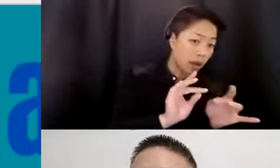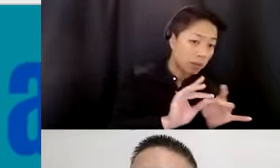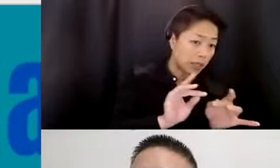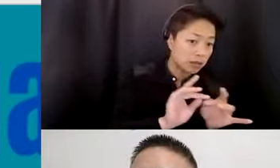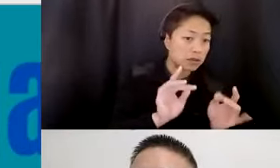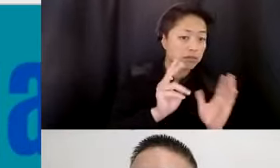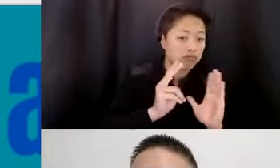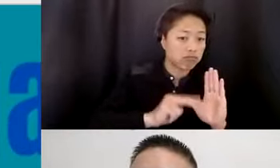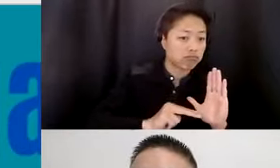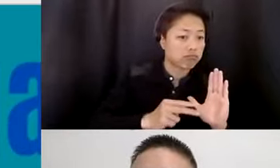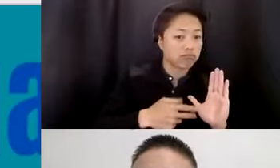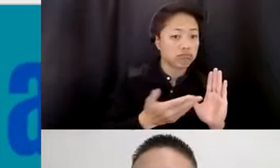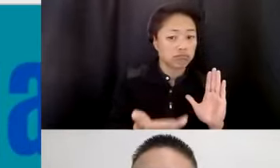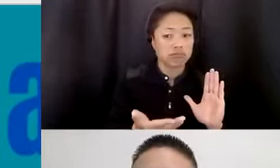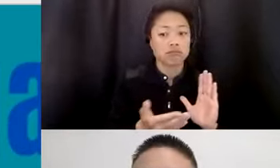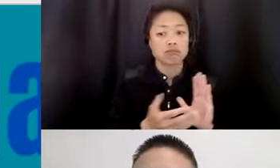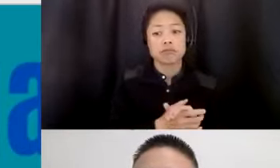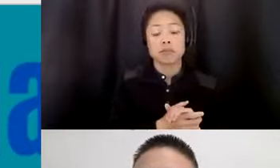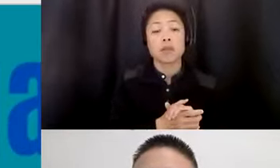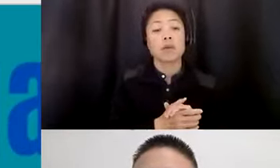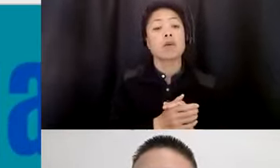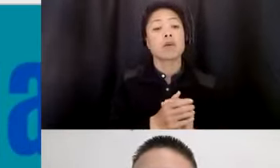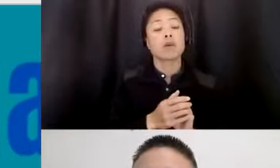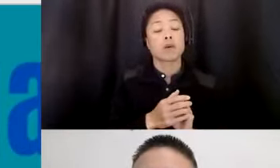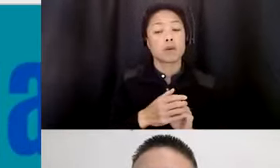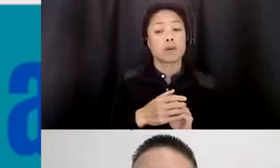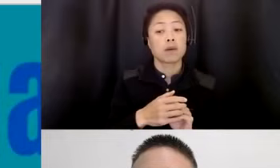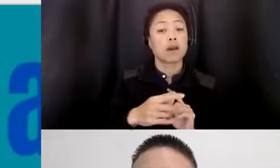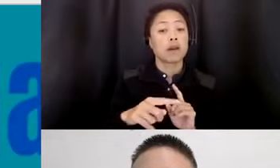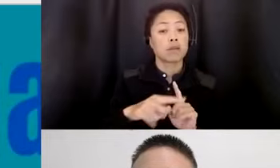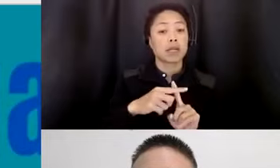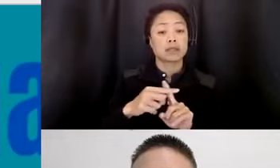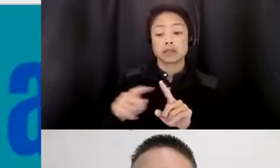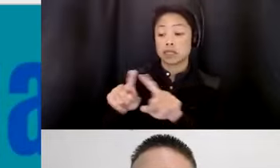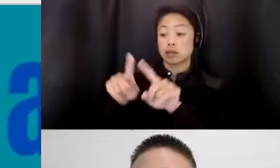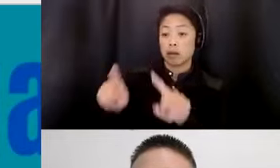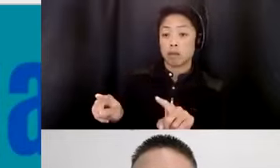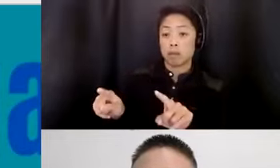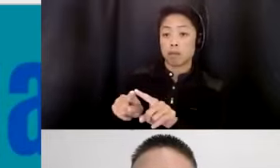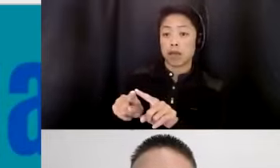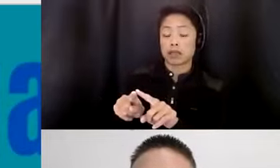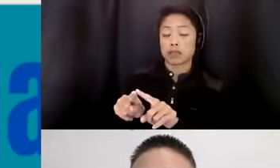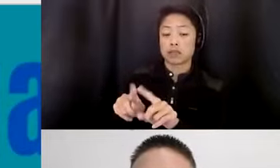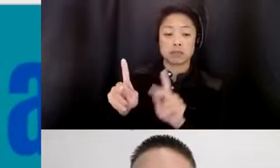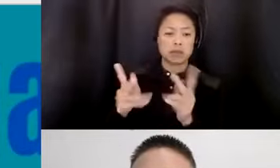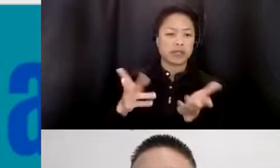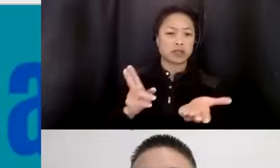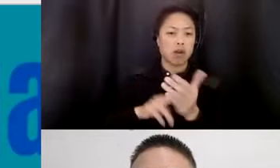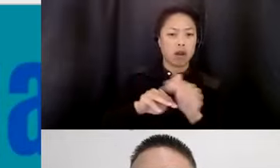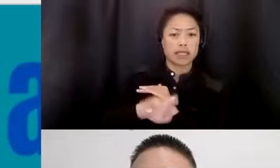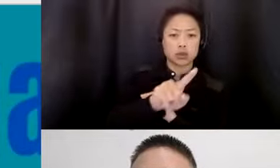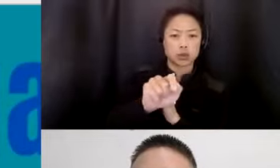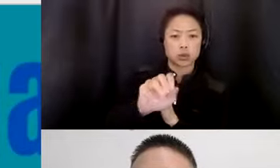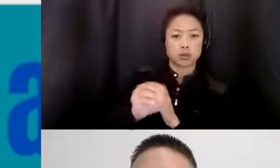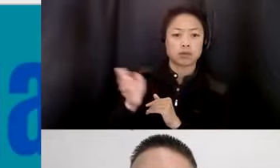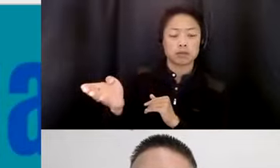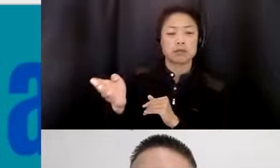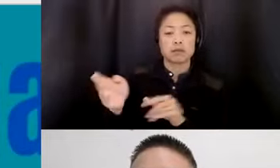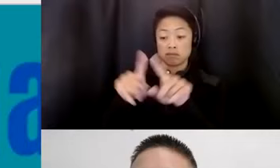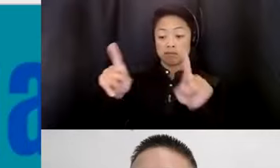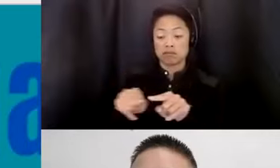Also there is a box for people logged into Zoom for Q&A. You can type questions in there too.